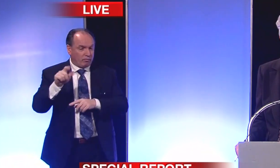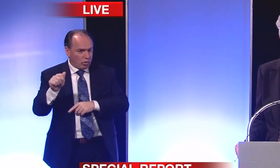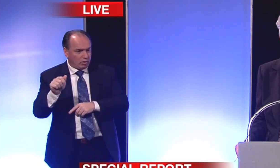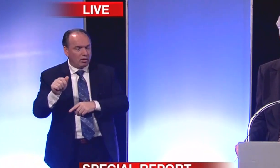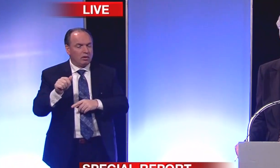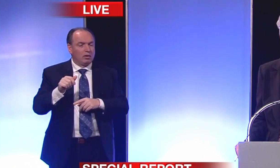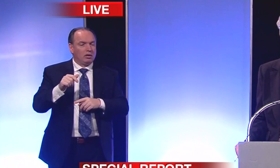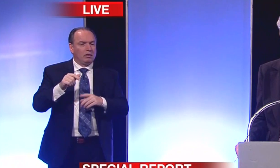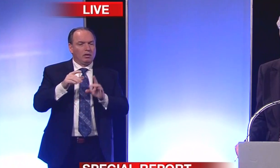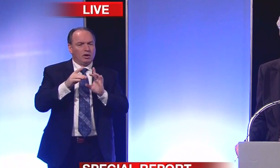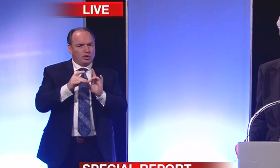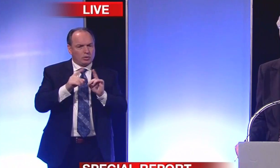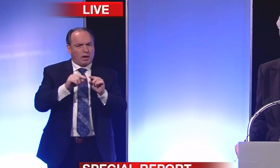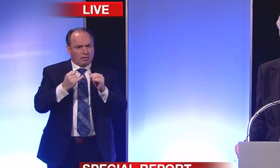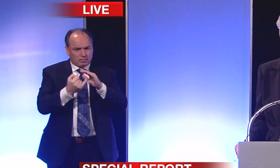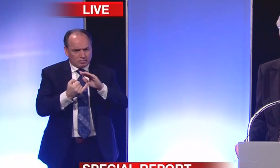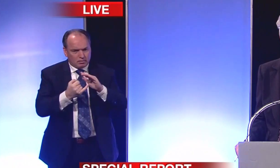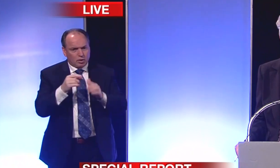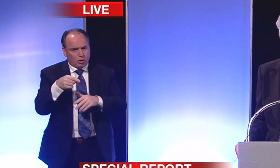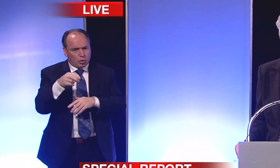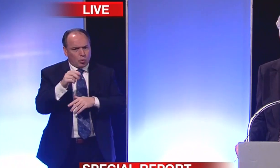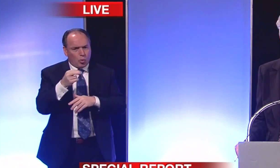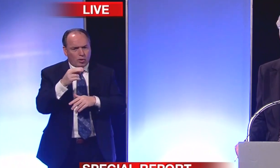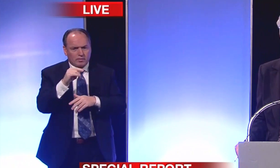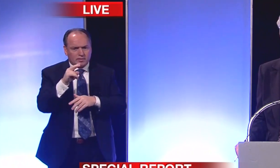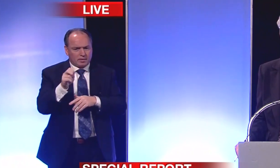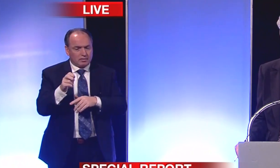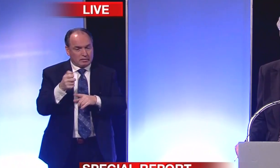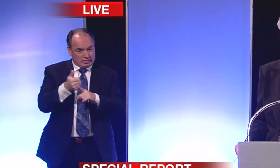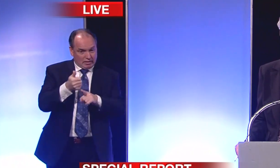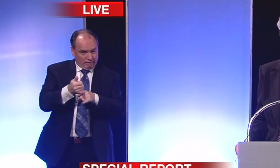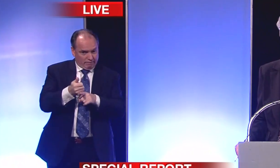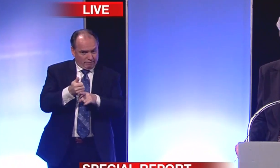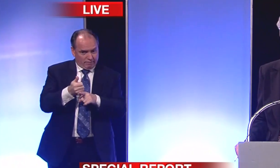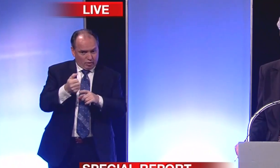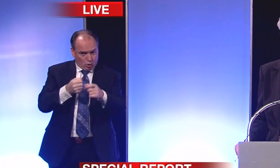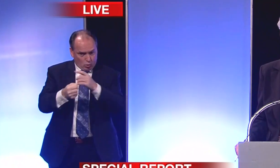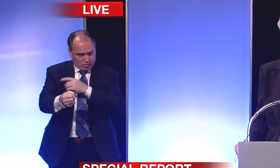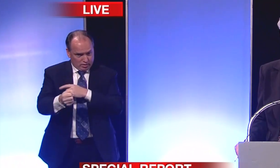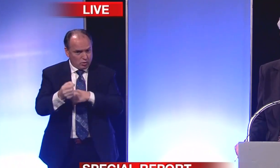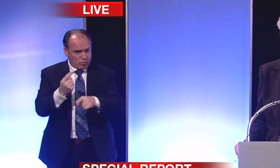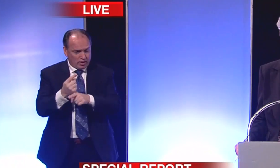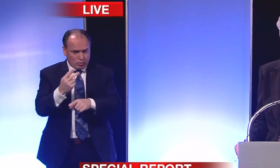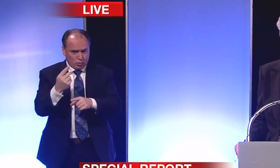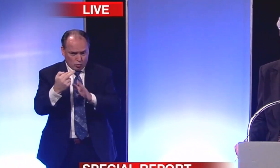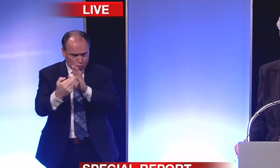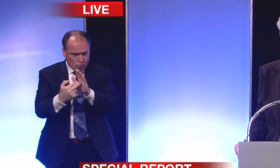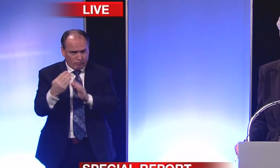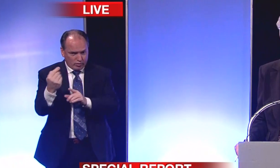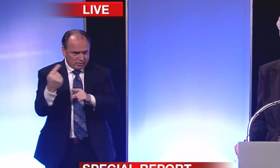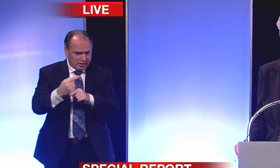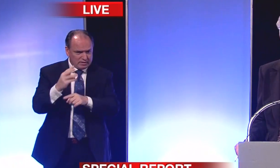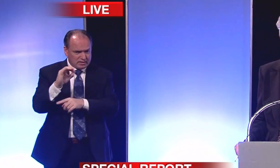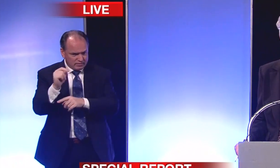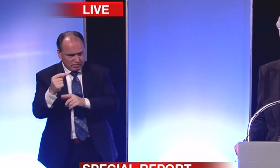COULD, YOU HAD MENTIONED ABOUT FOLKS RETURNING STUDENTS AND ADDRESSED SNOWBIRDS COMING BACK FROM THE FLORIDA AREA.